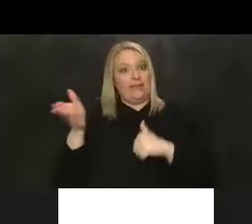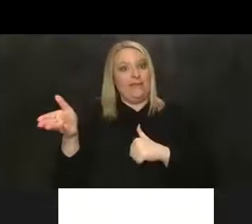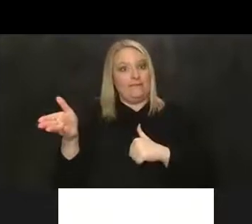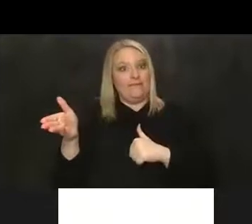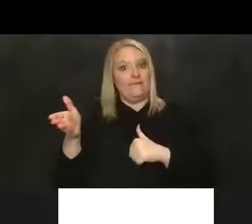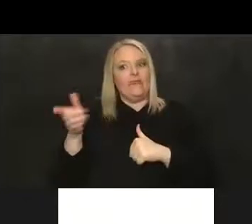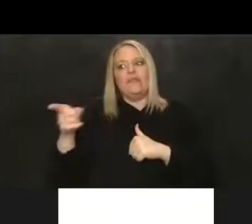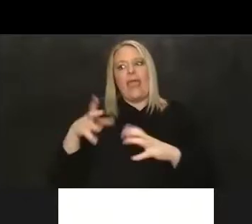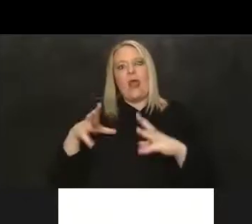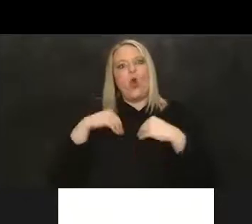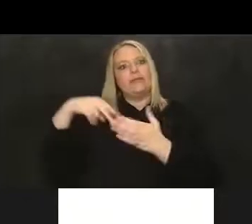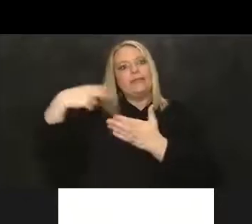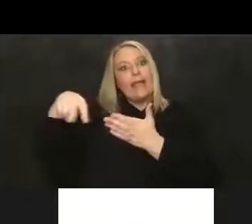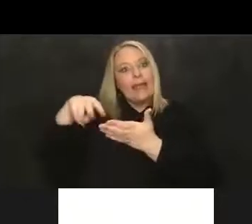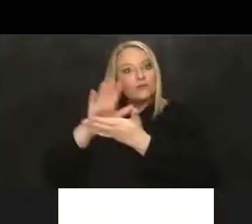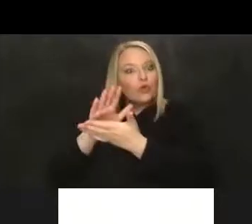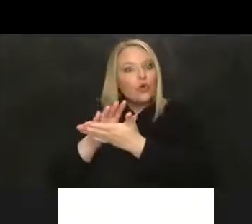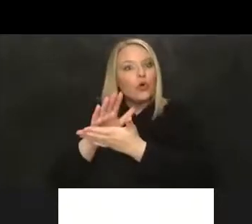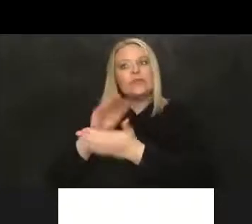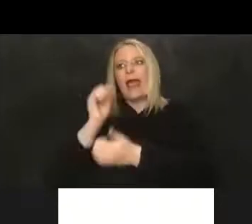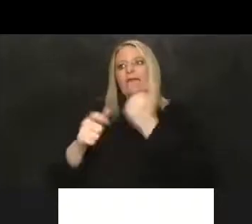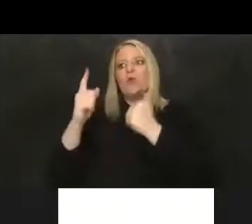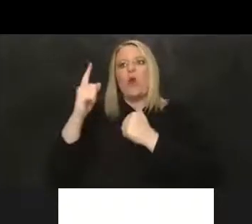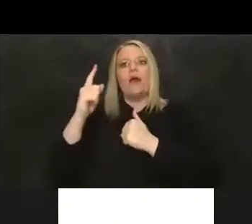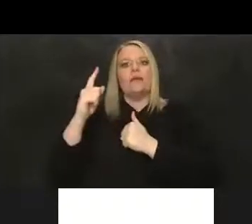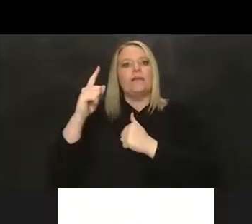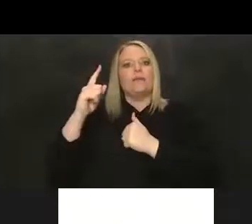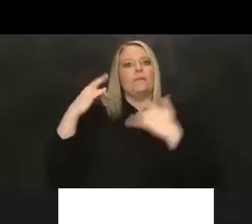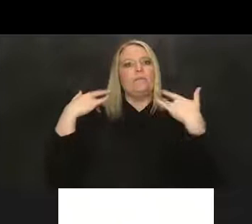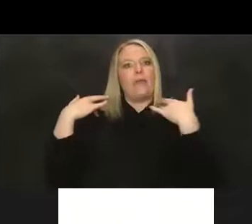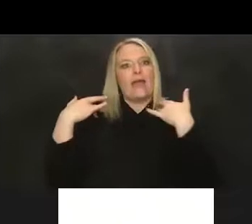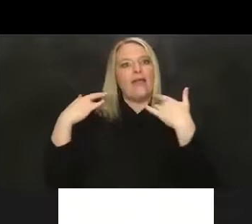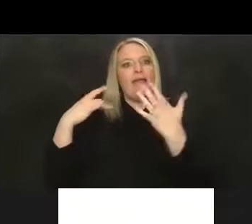dancing schools and everybody took ballet and tap dance, but I had to stay in Baton Rouge and just,